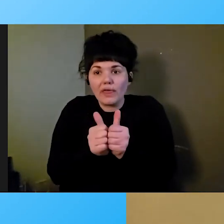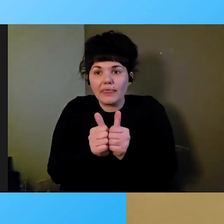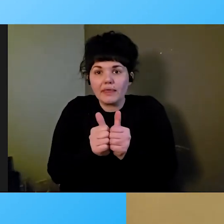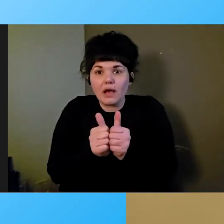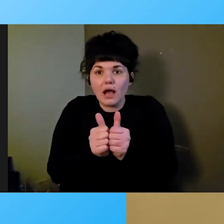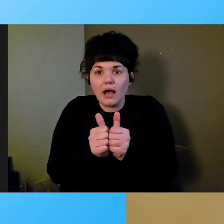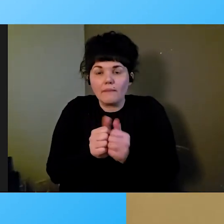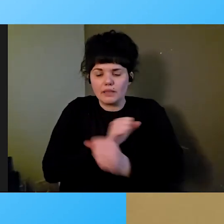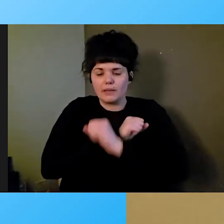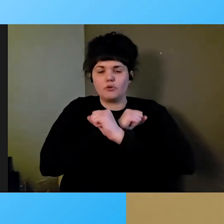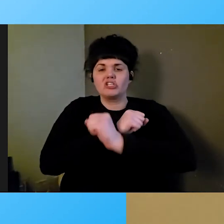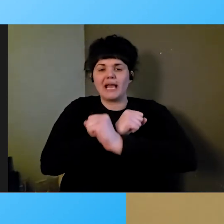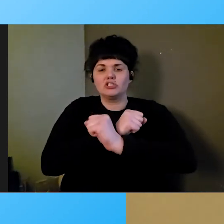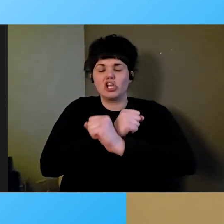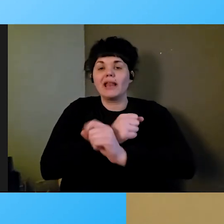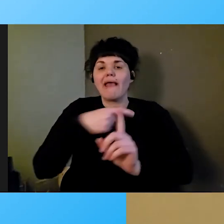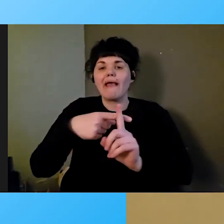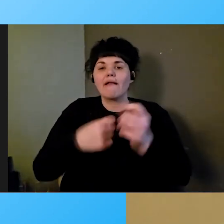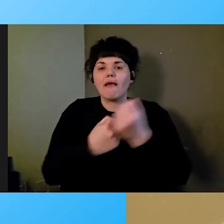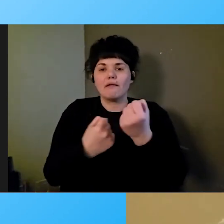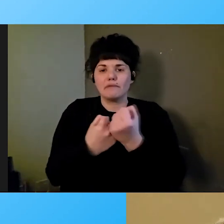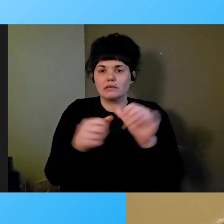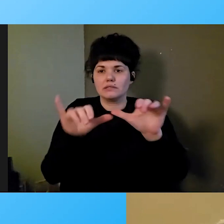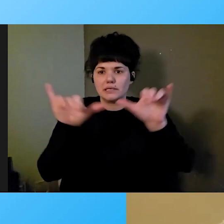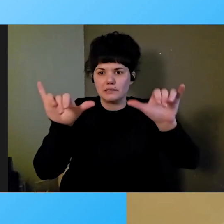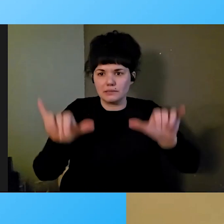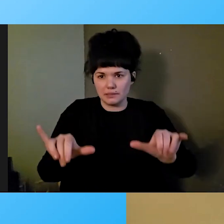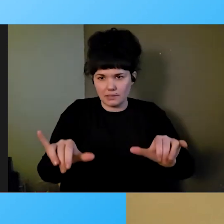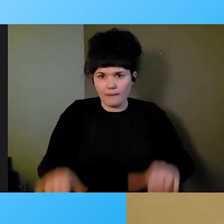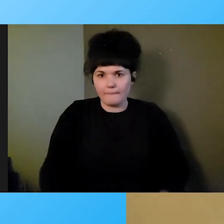protection and advocacy system